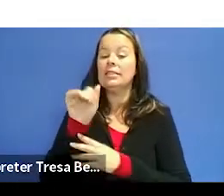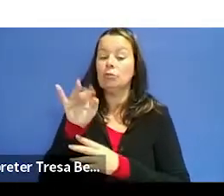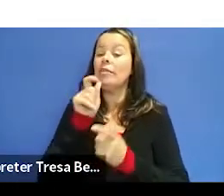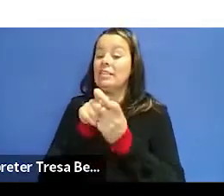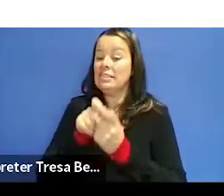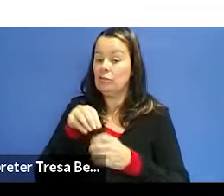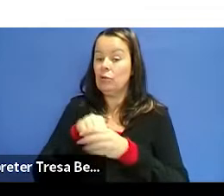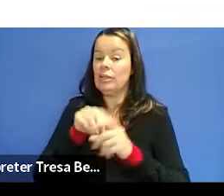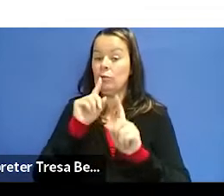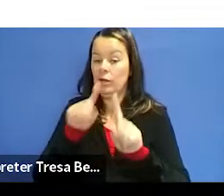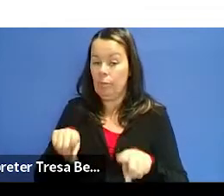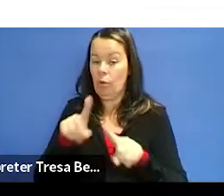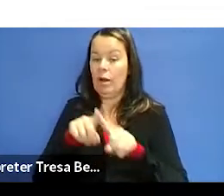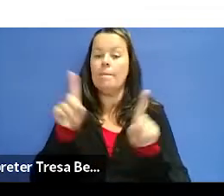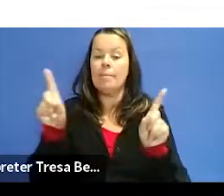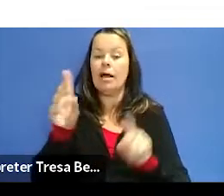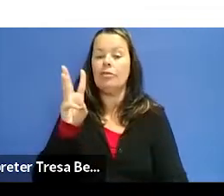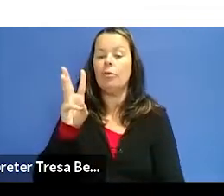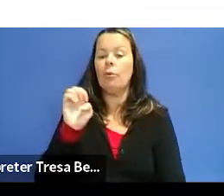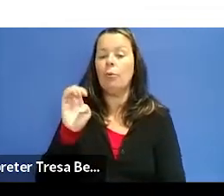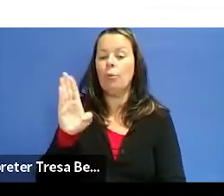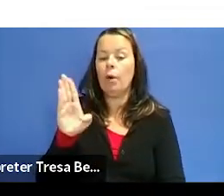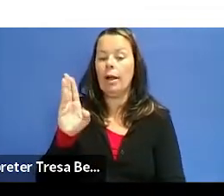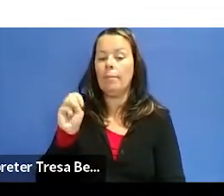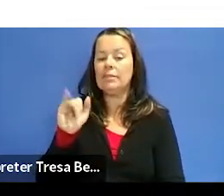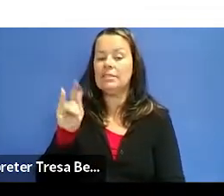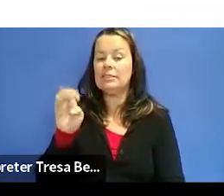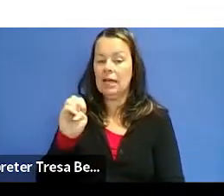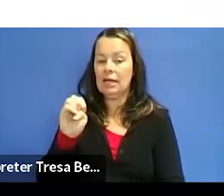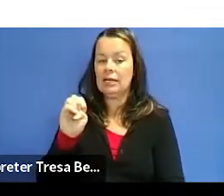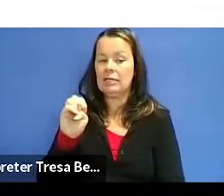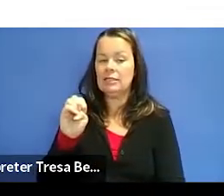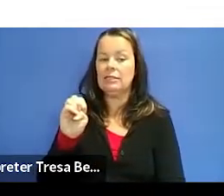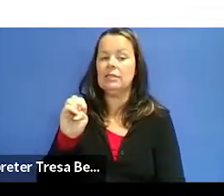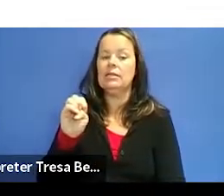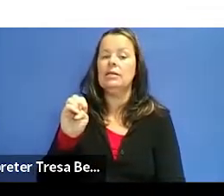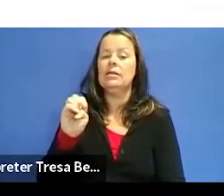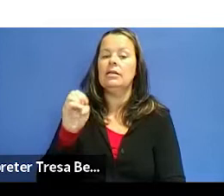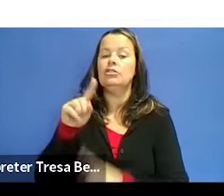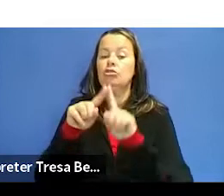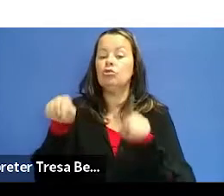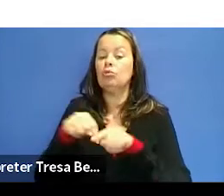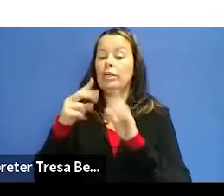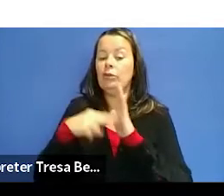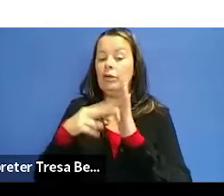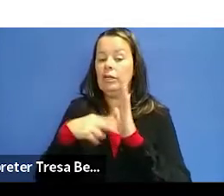But the website screen reader testing and the application testing, the main